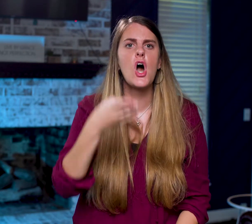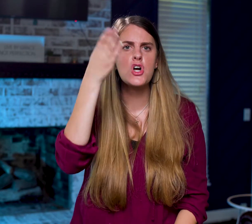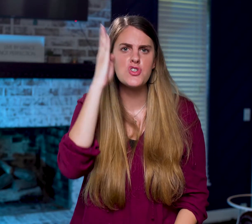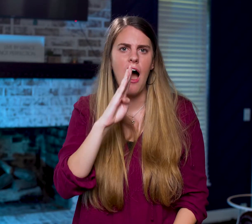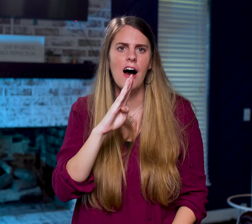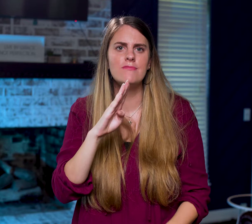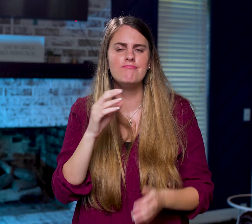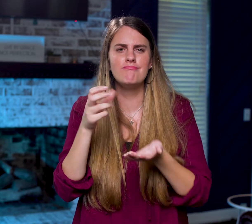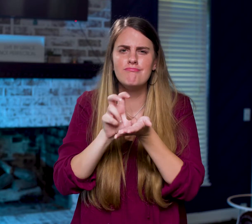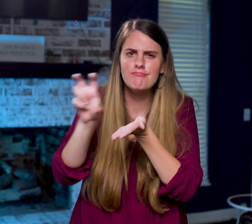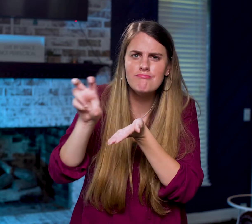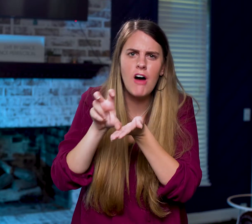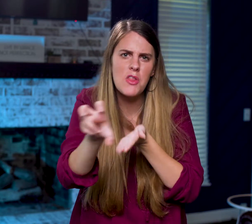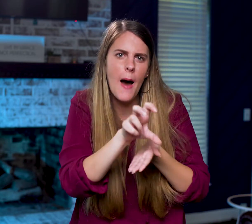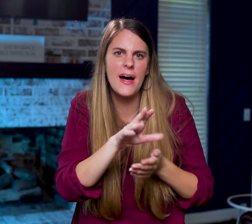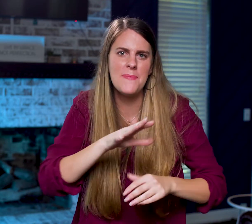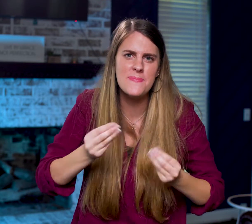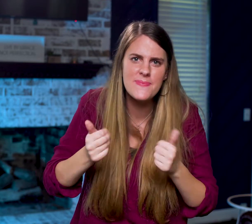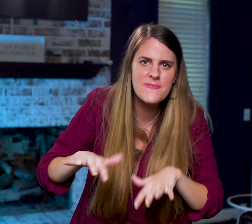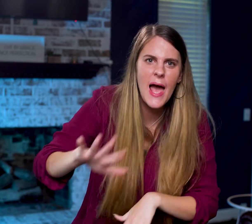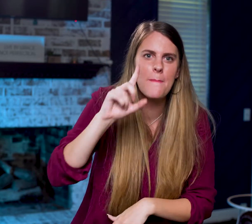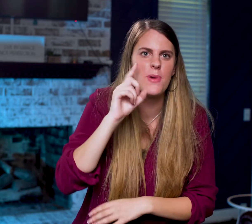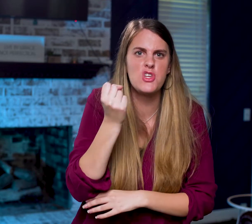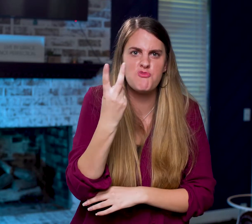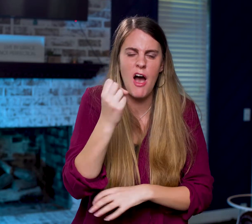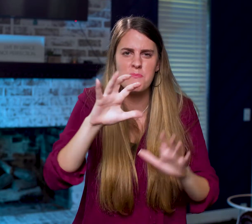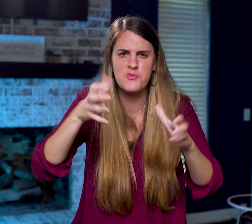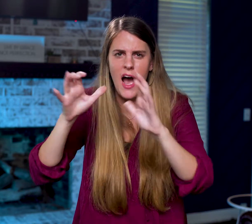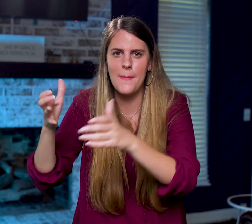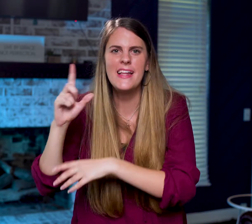God’s allotment of land for the 12 tribes